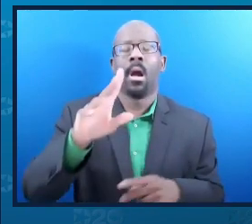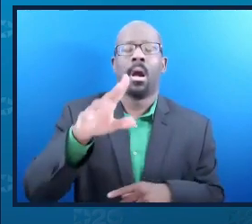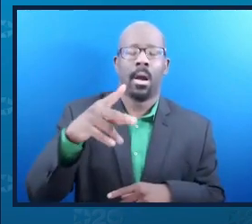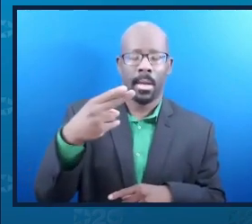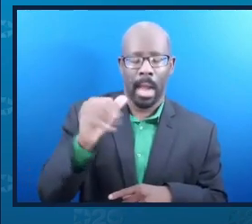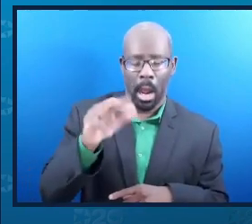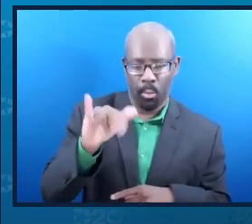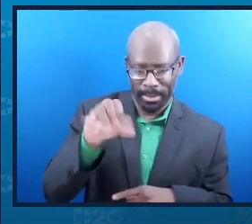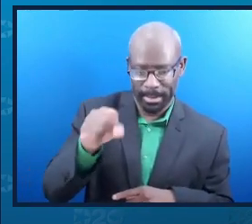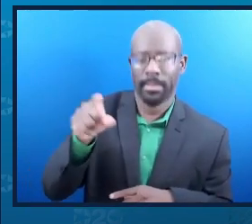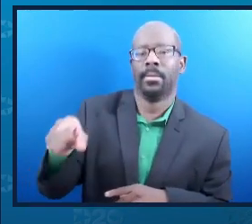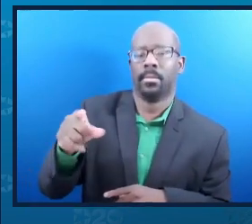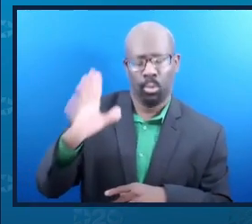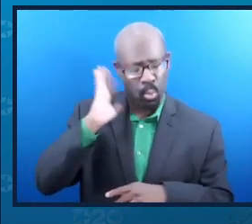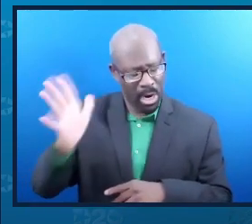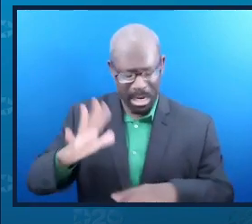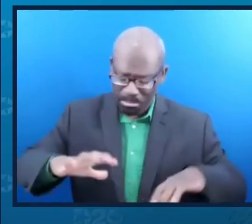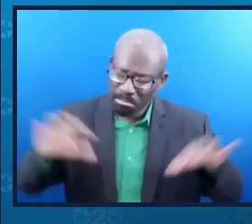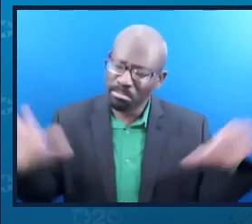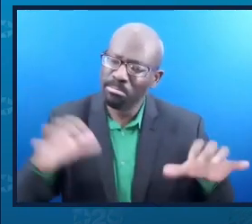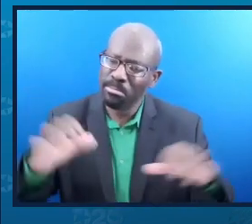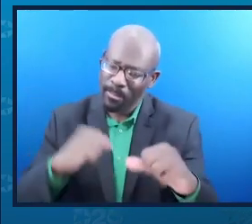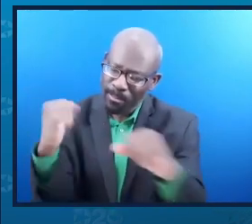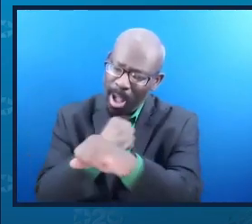BREAKING DOWN DARRIERS AND